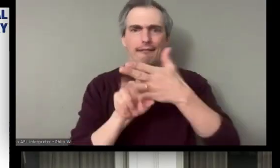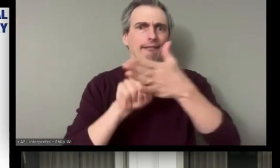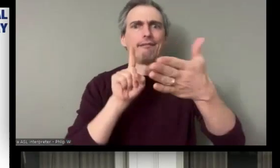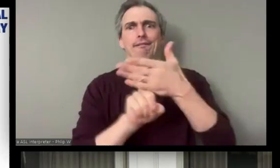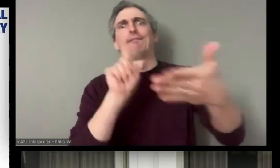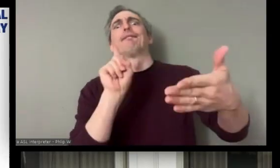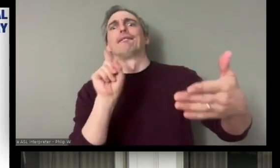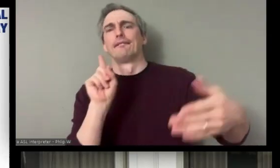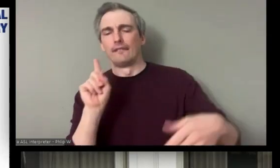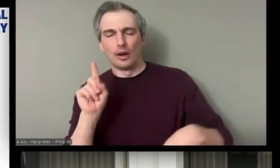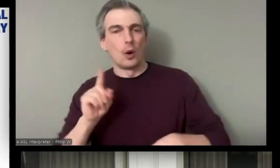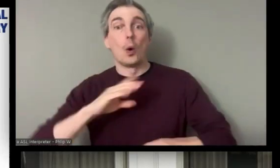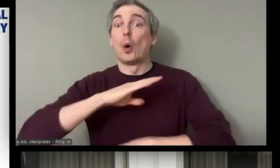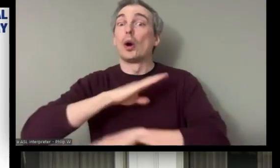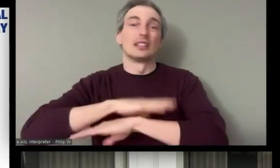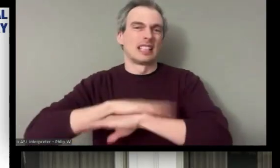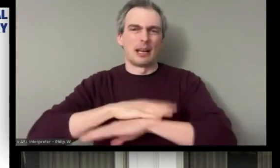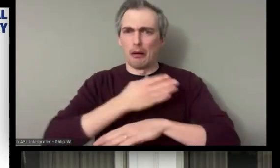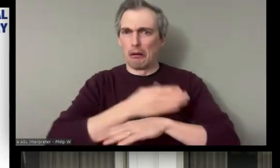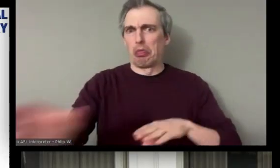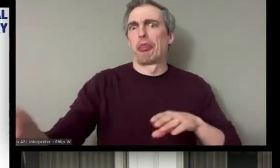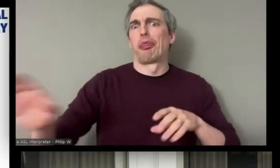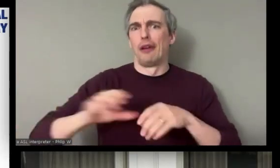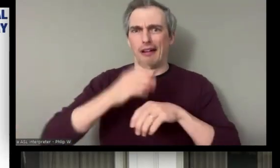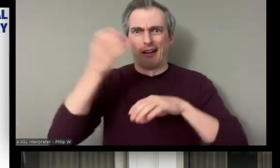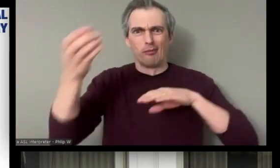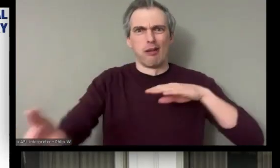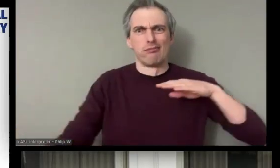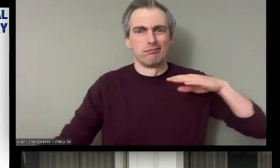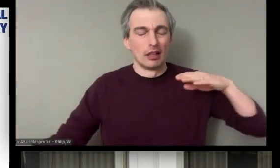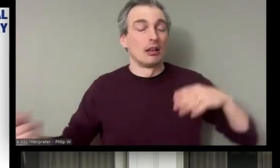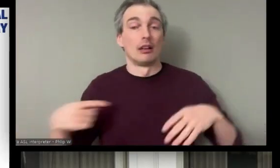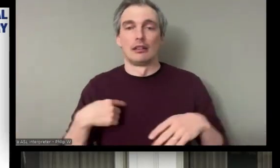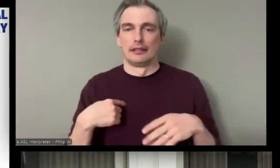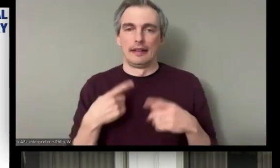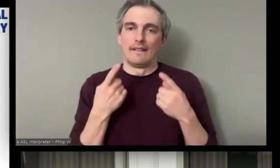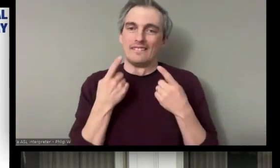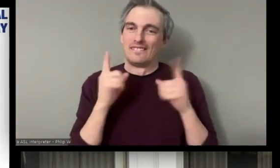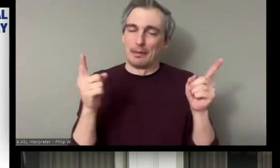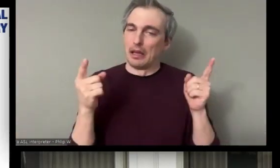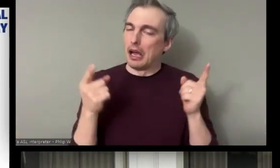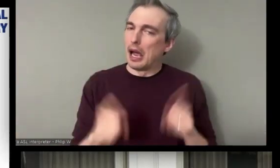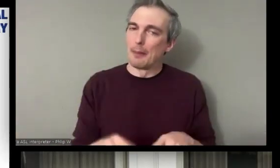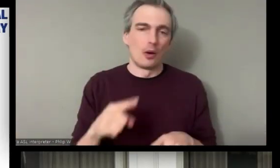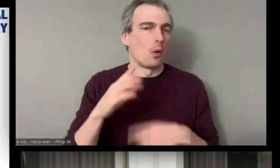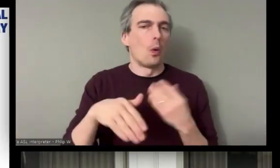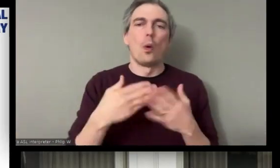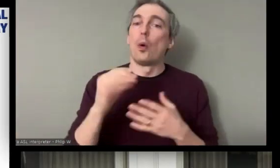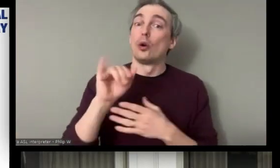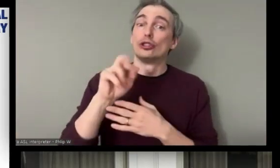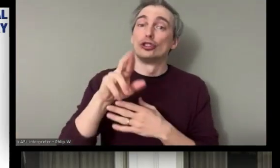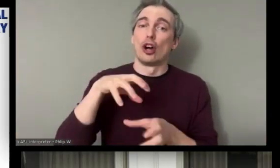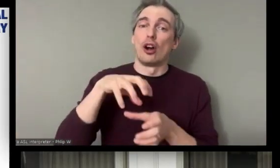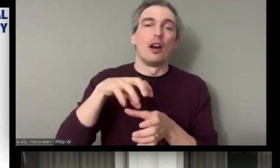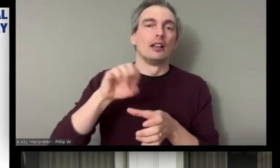I famously knocked a whole jar of salsa over in my bedroom one time. Because I got scared by a virtual reality zombie.